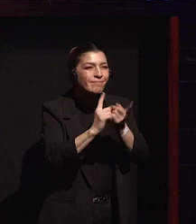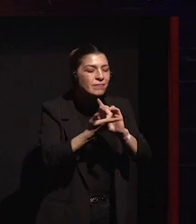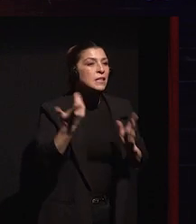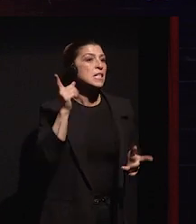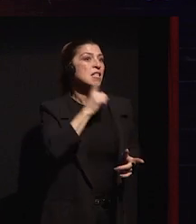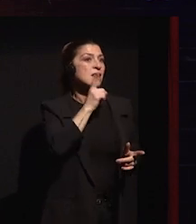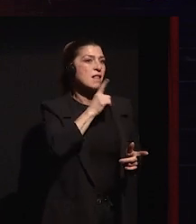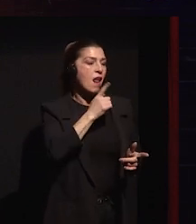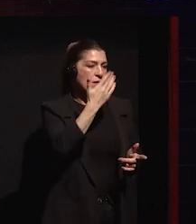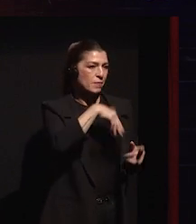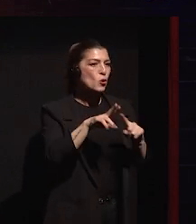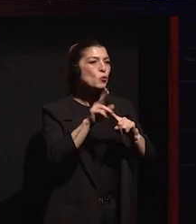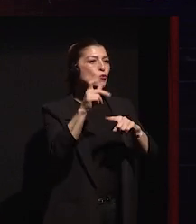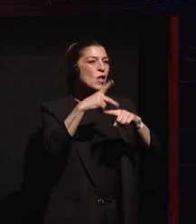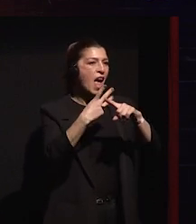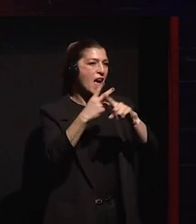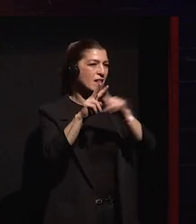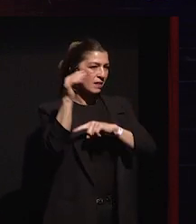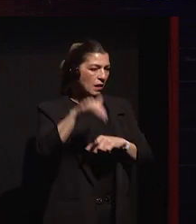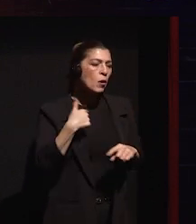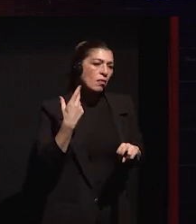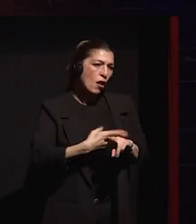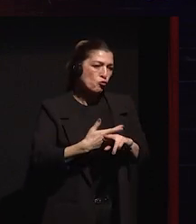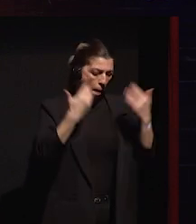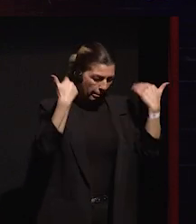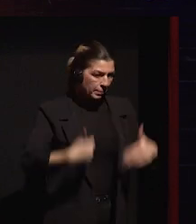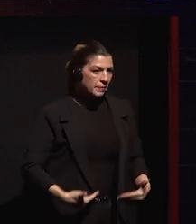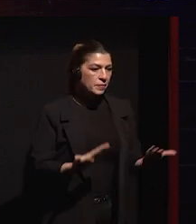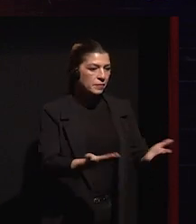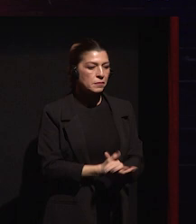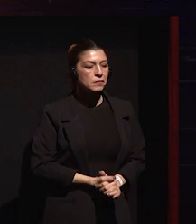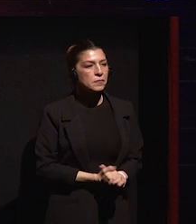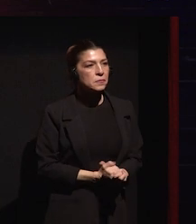So that's just my experience. I can't represent women everywhere,